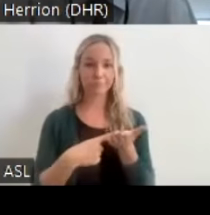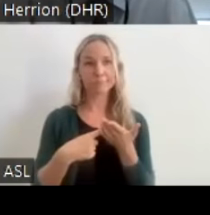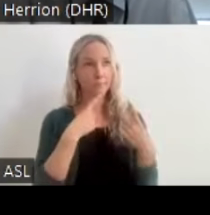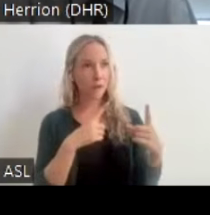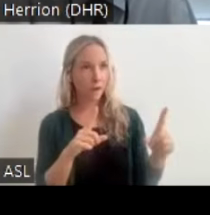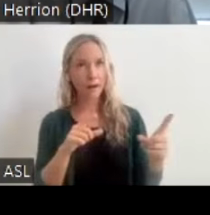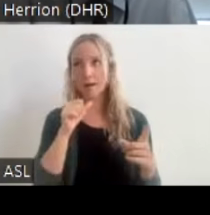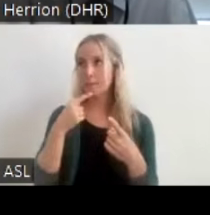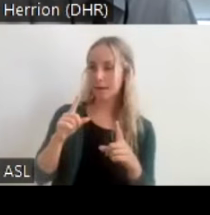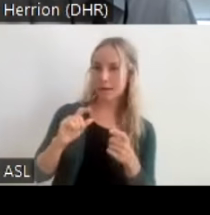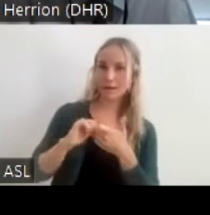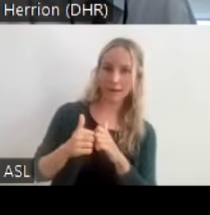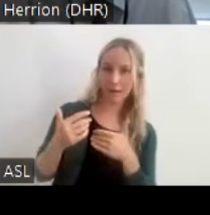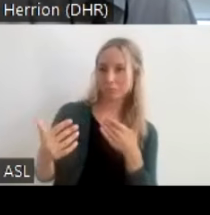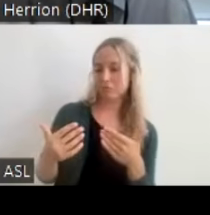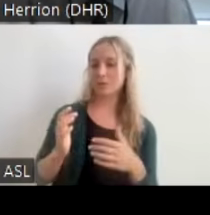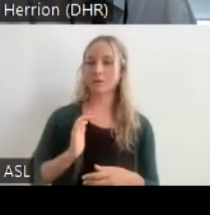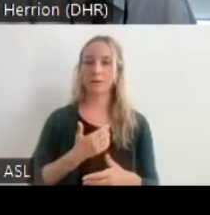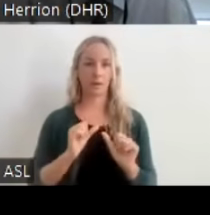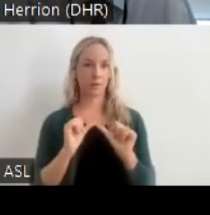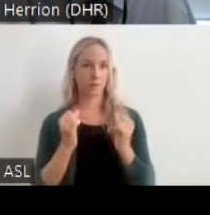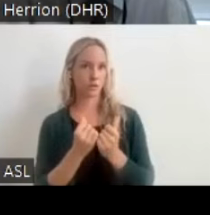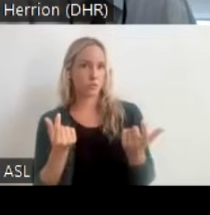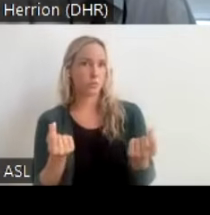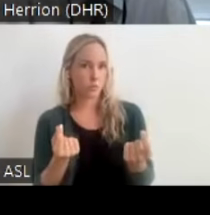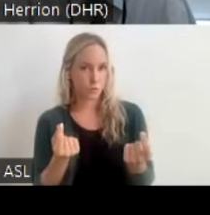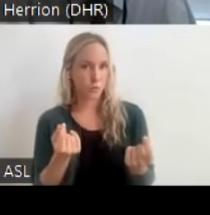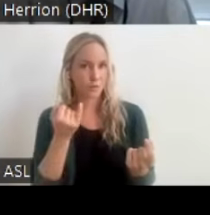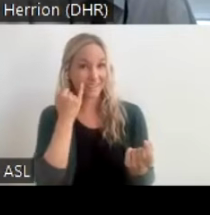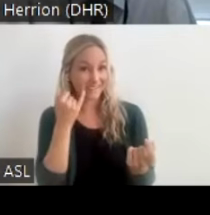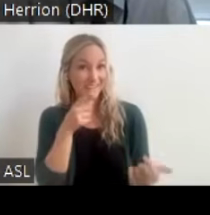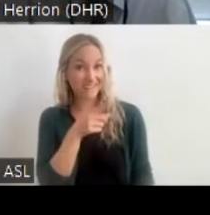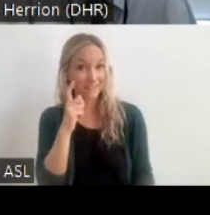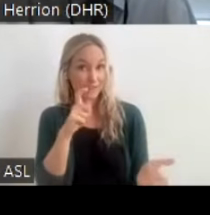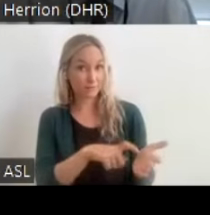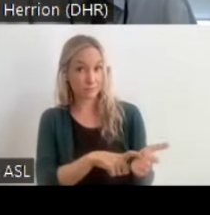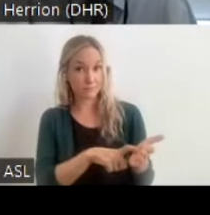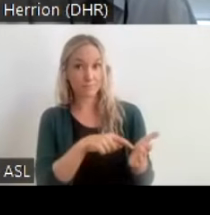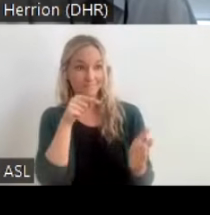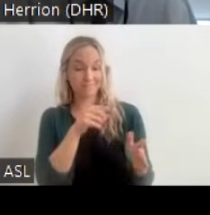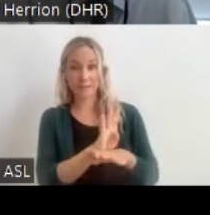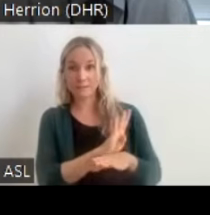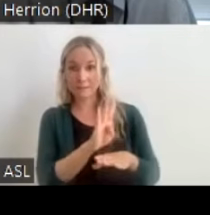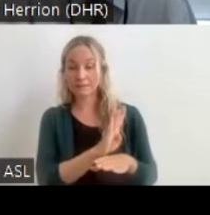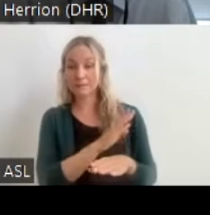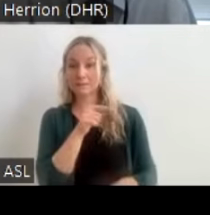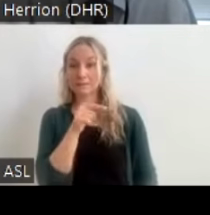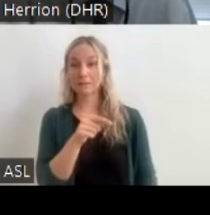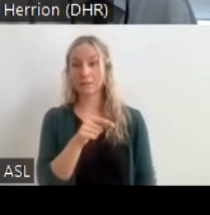indeed identified a business that had maybe one step, could be made accessible, was a successful business, The